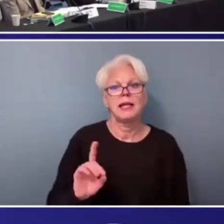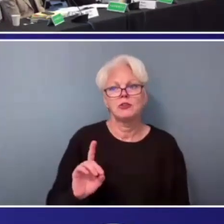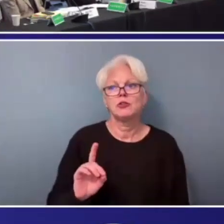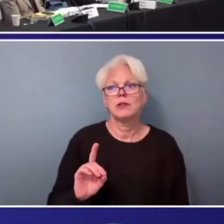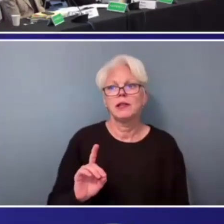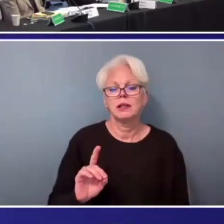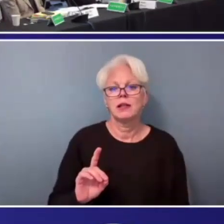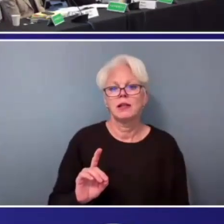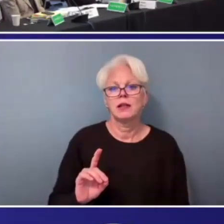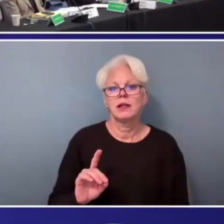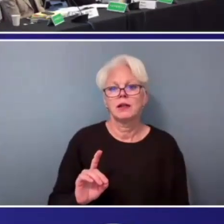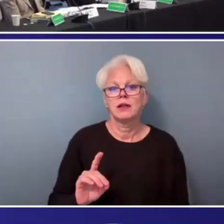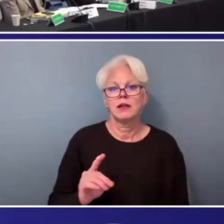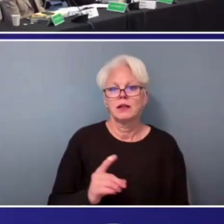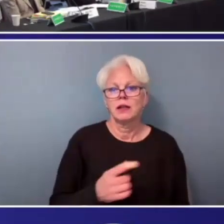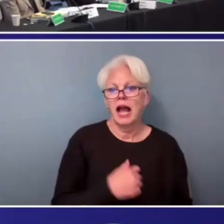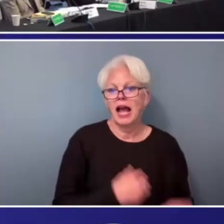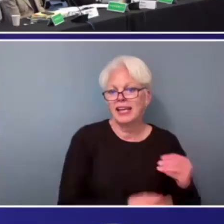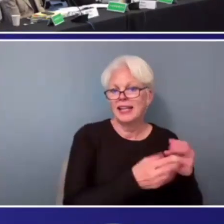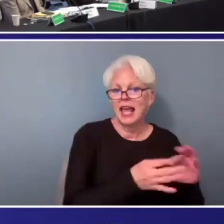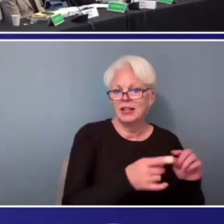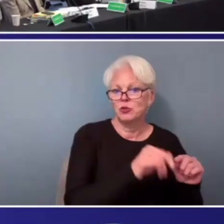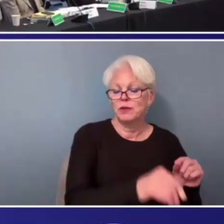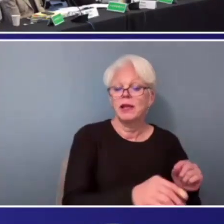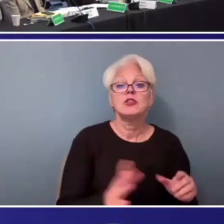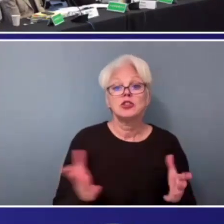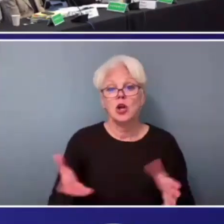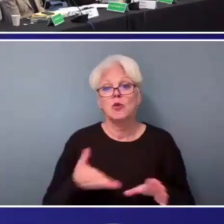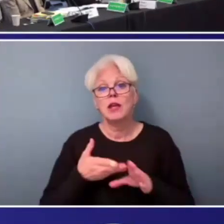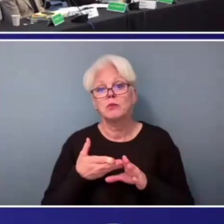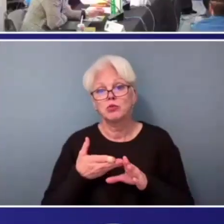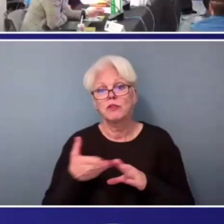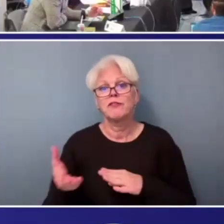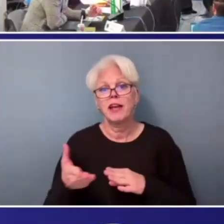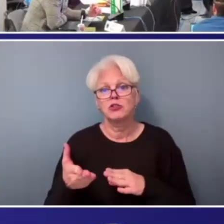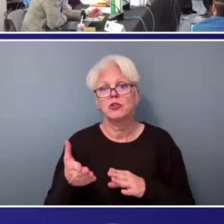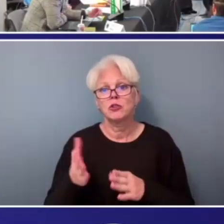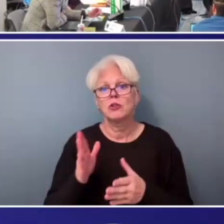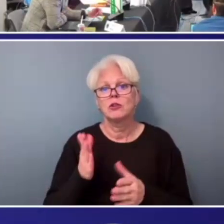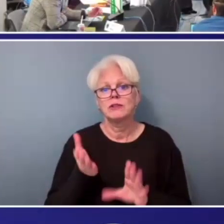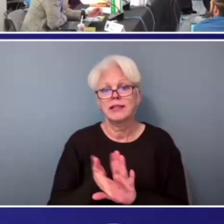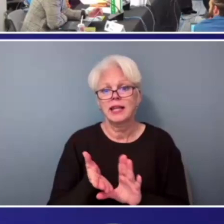I can add to that. So the professional psychology schools are mostly PsyD